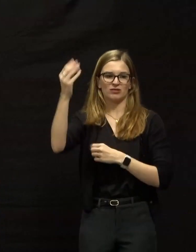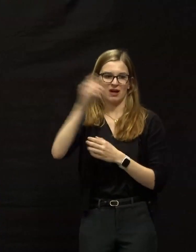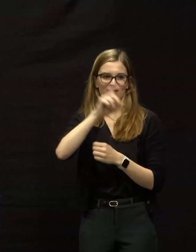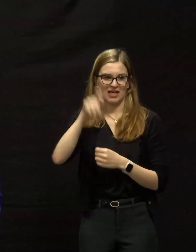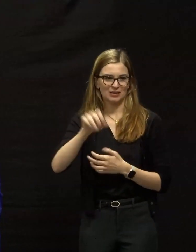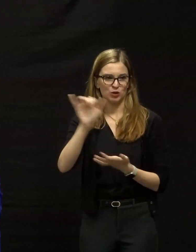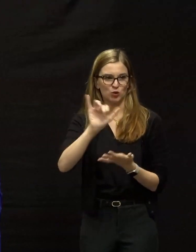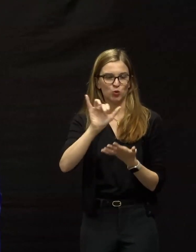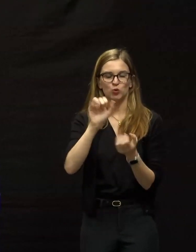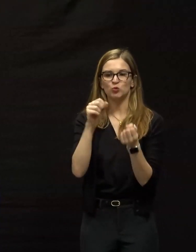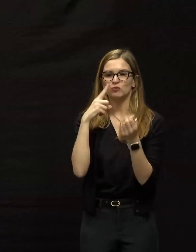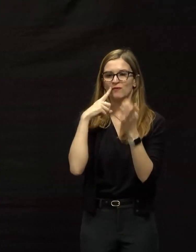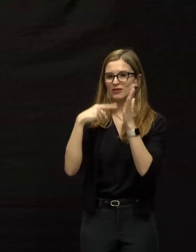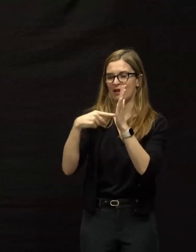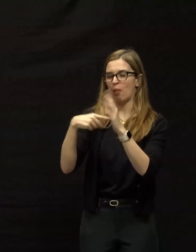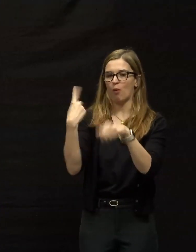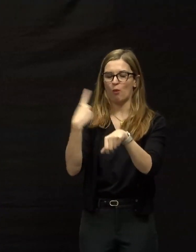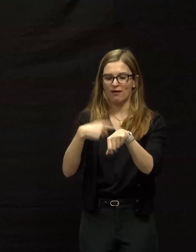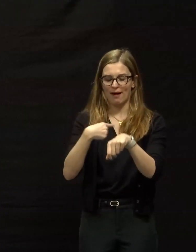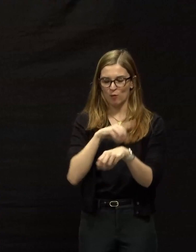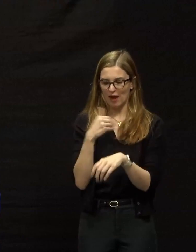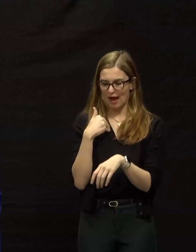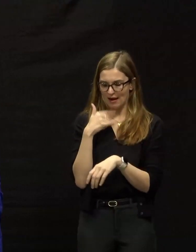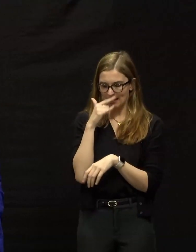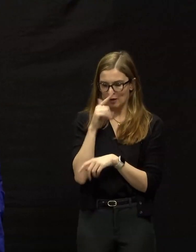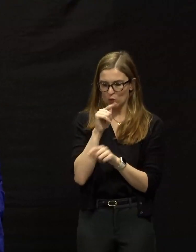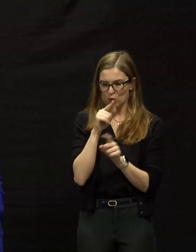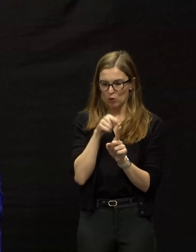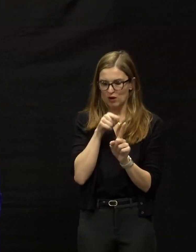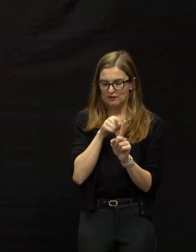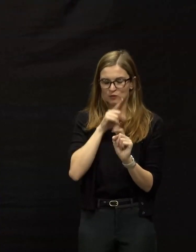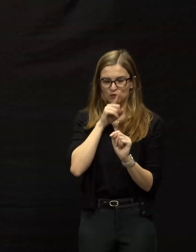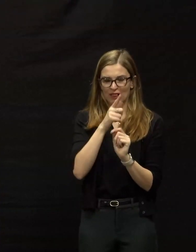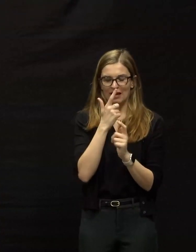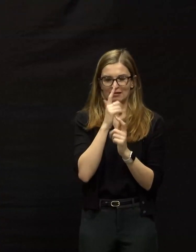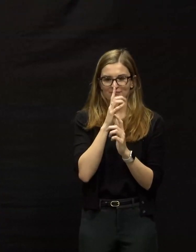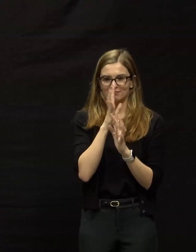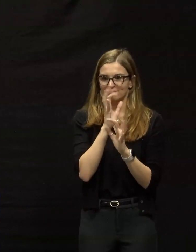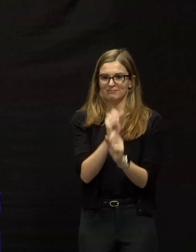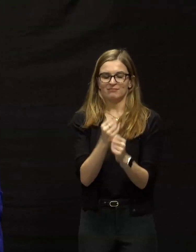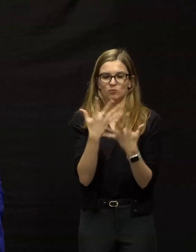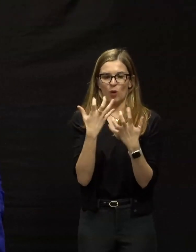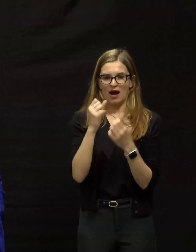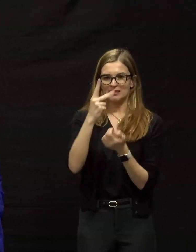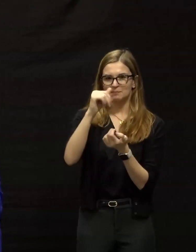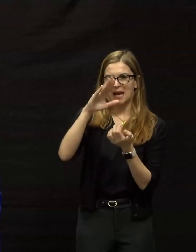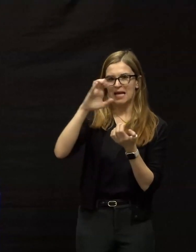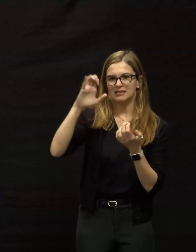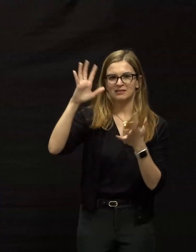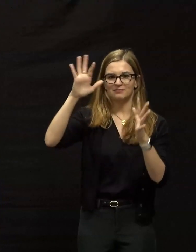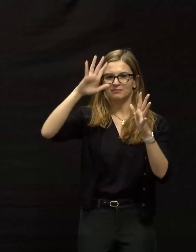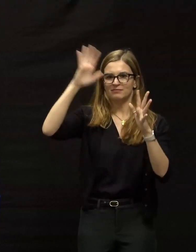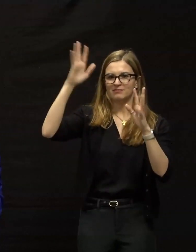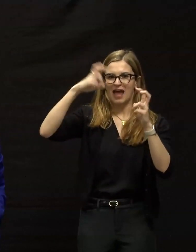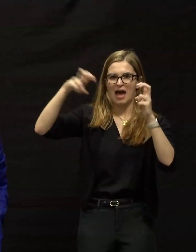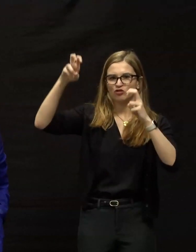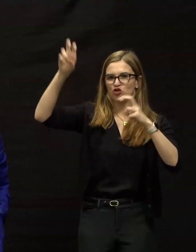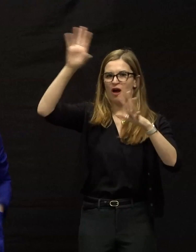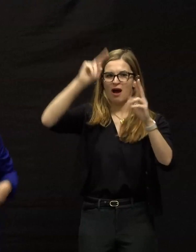things in Texas, other states as well. For example, one time we had a kid who was really fascinated with space,